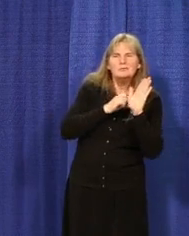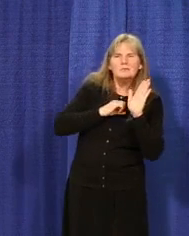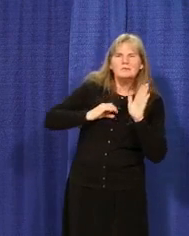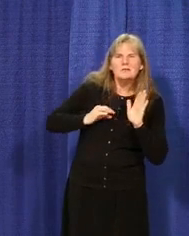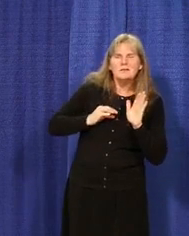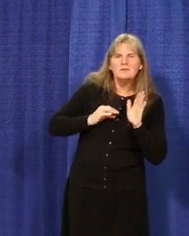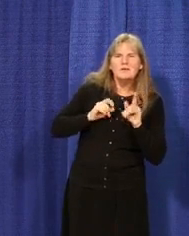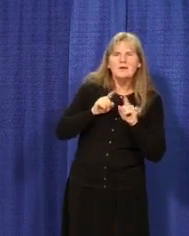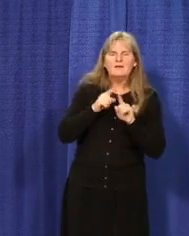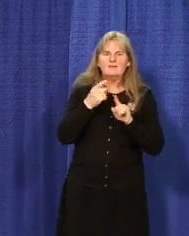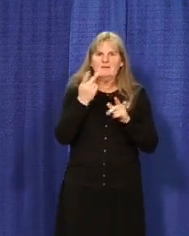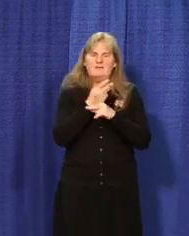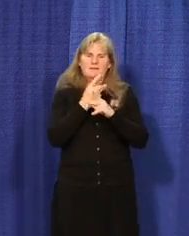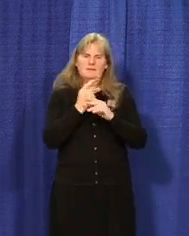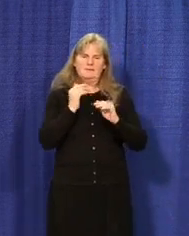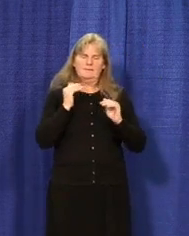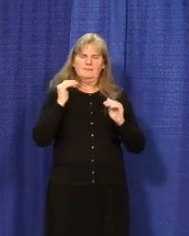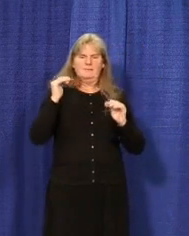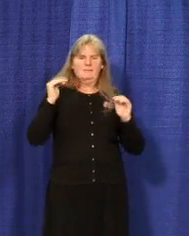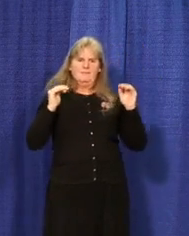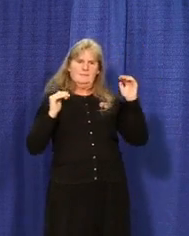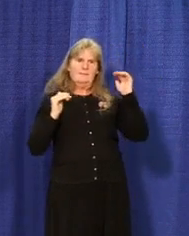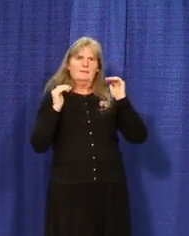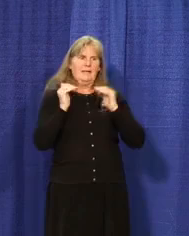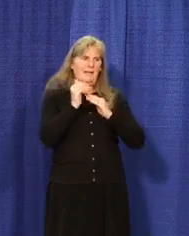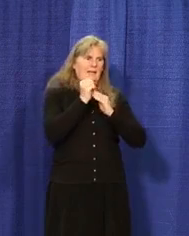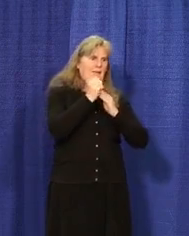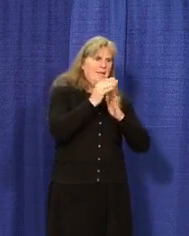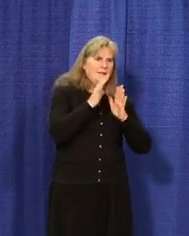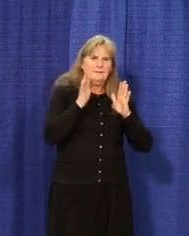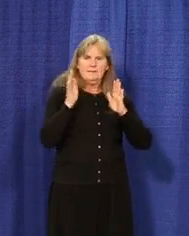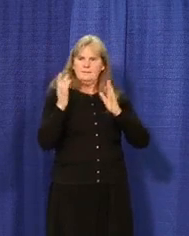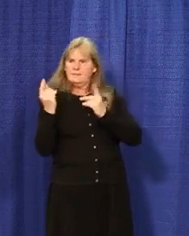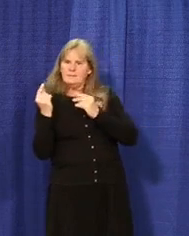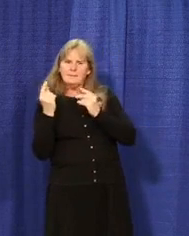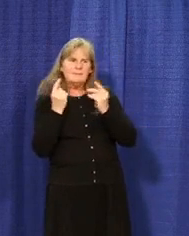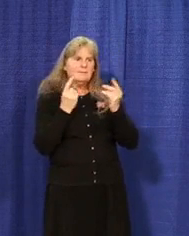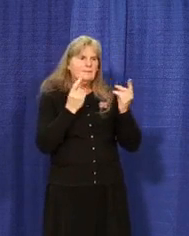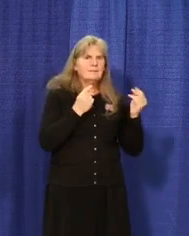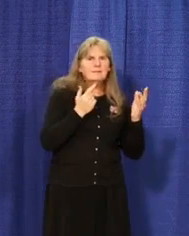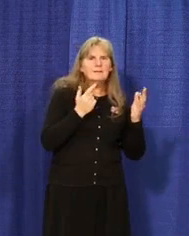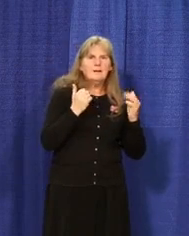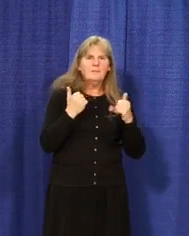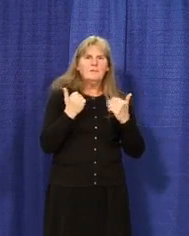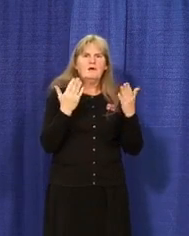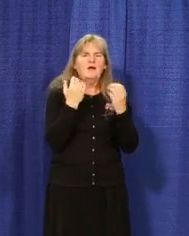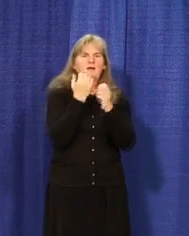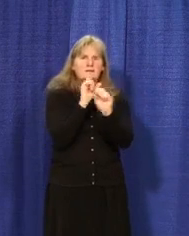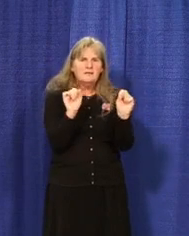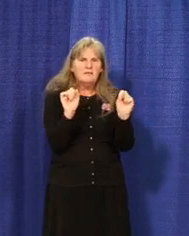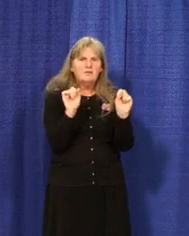about the balance we have to share as leaders, in providing safety from COVID but also the